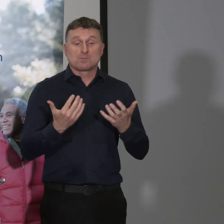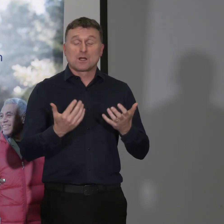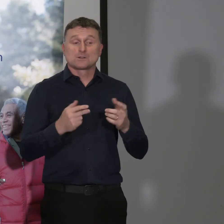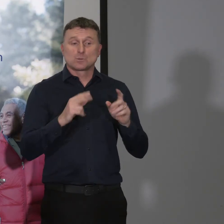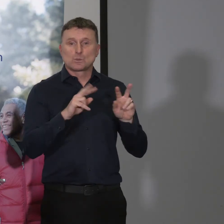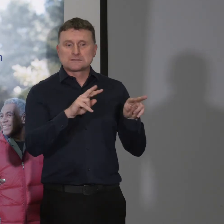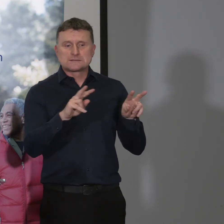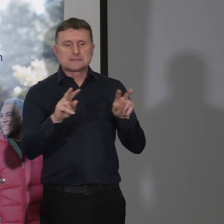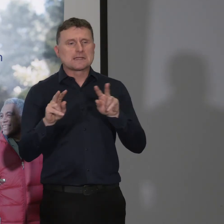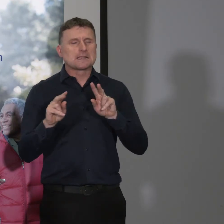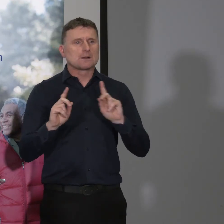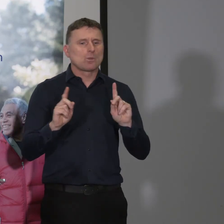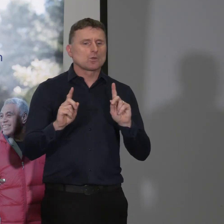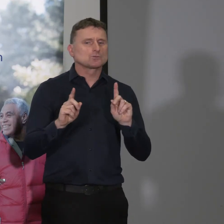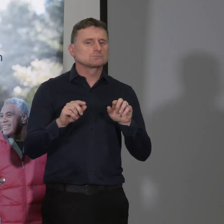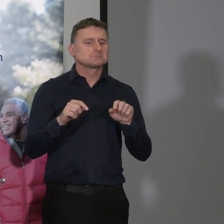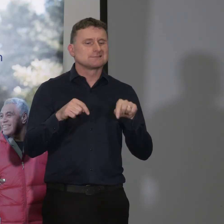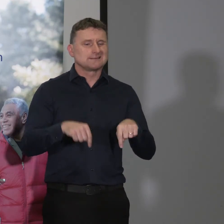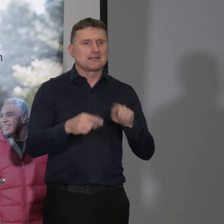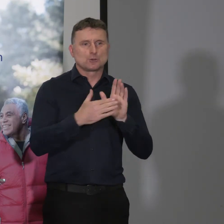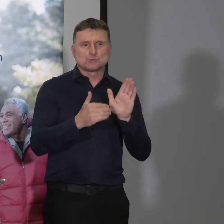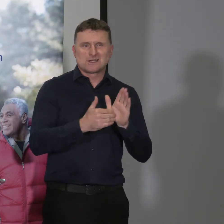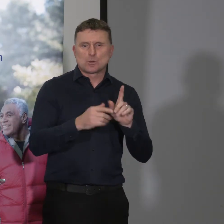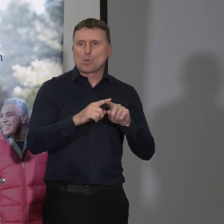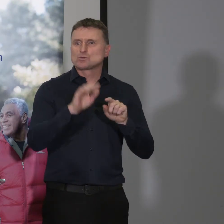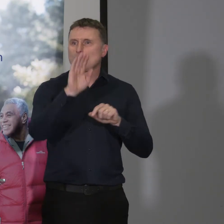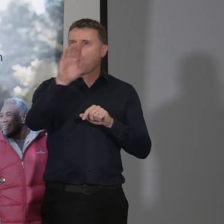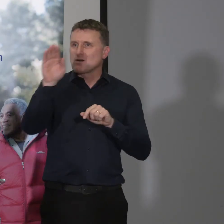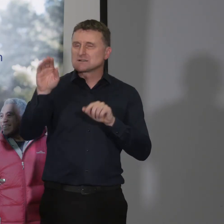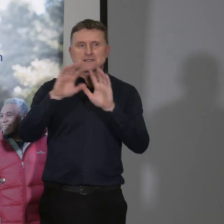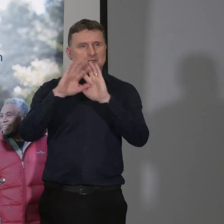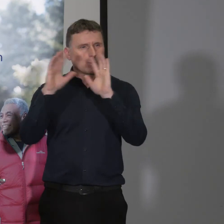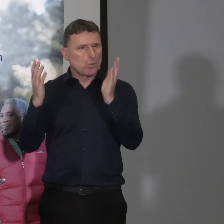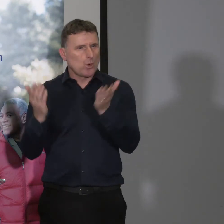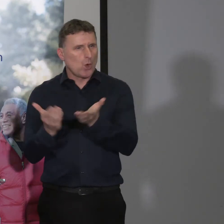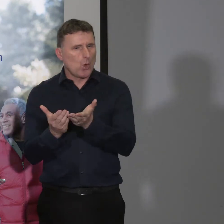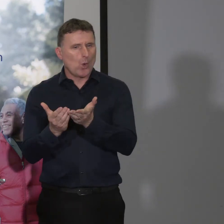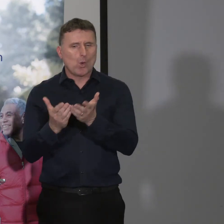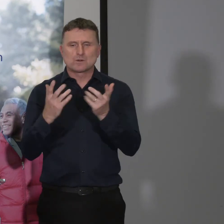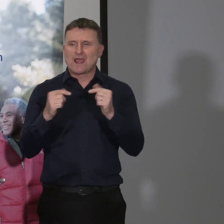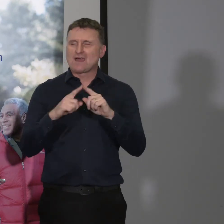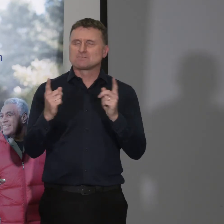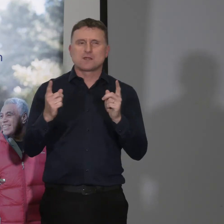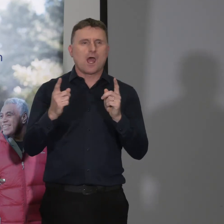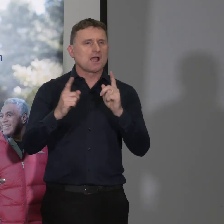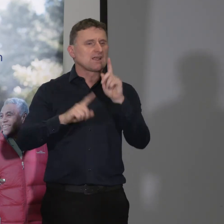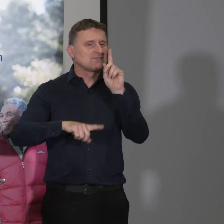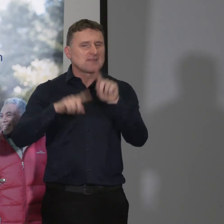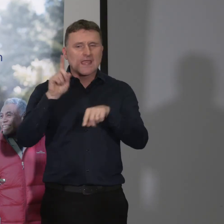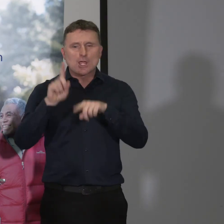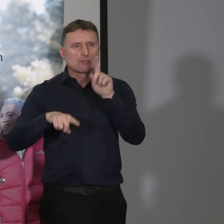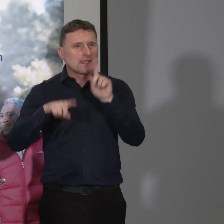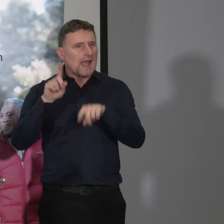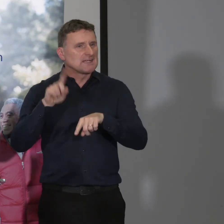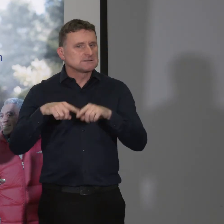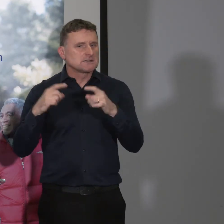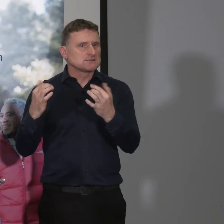to see commentators around the world talking about is this idea of a varied soup or